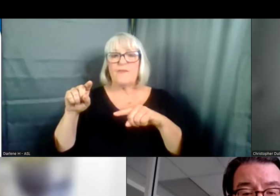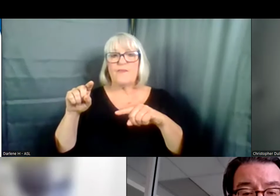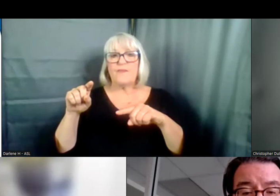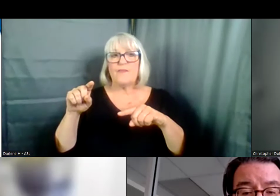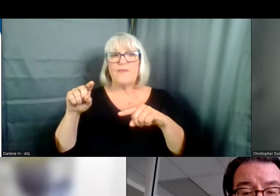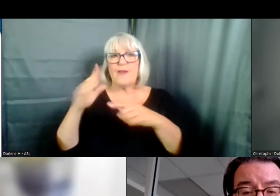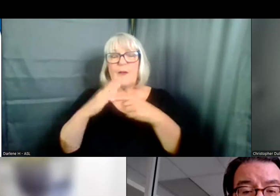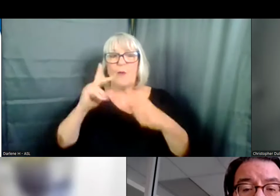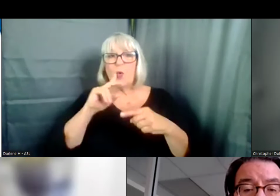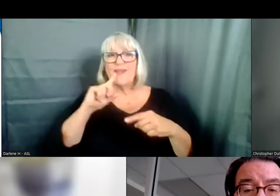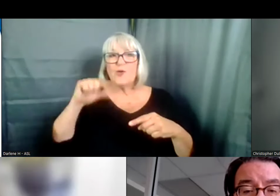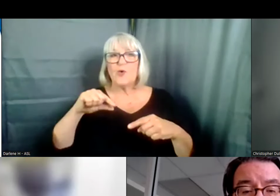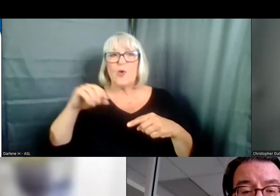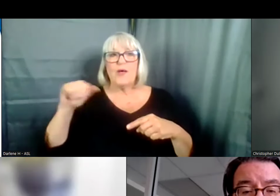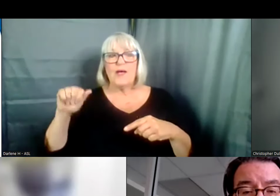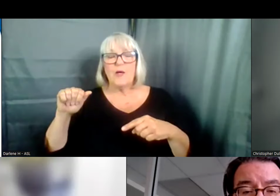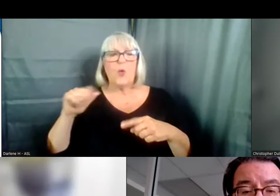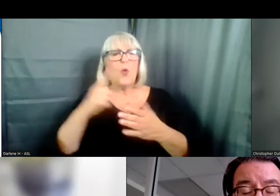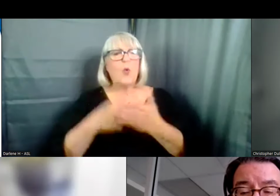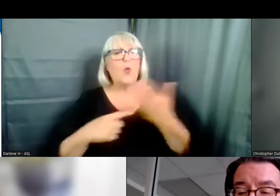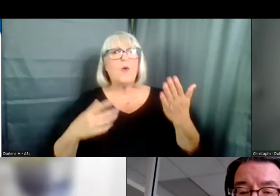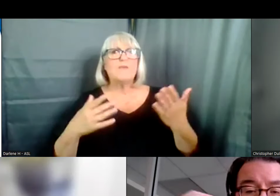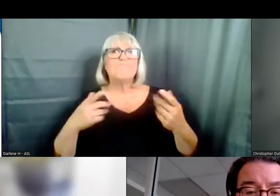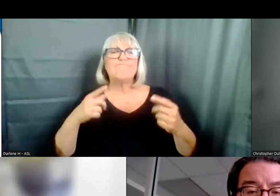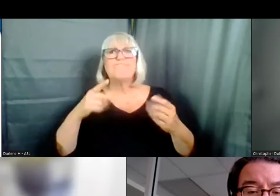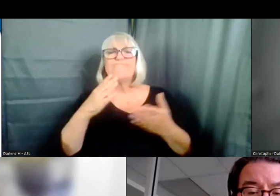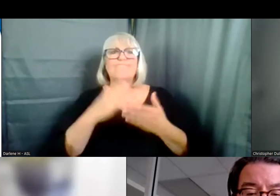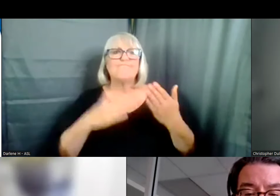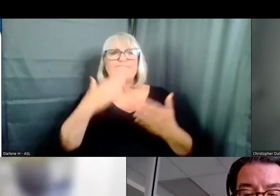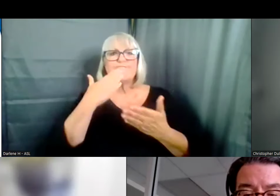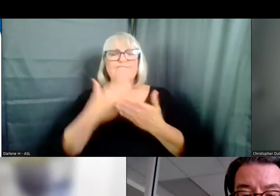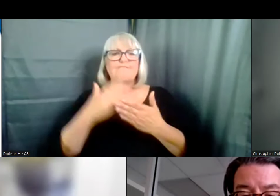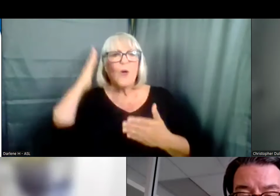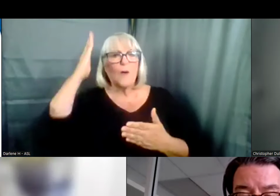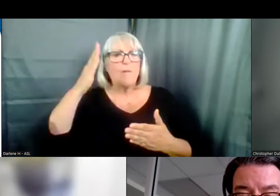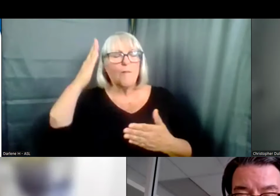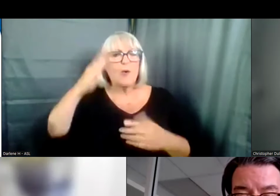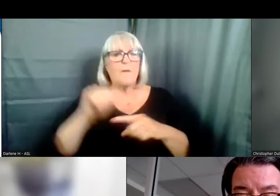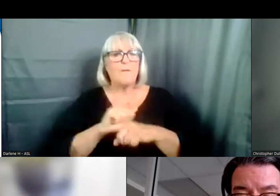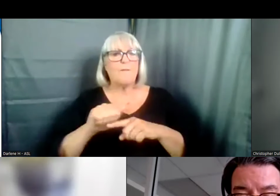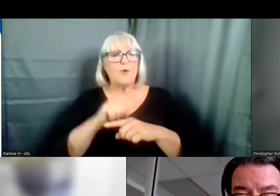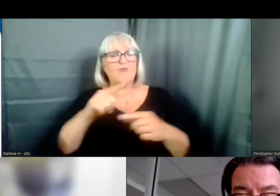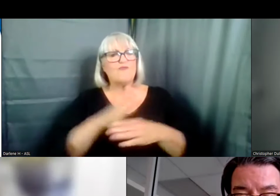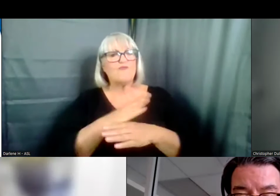submission here, what are some promising practices that you could also share from Washington's experience for other states who